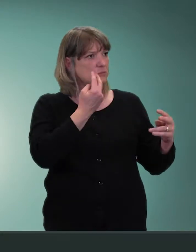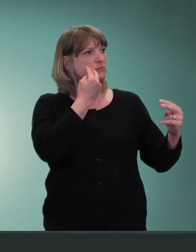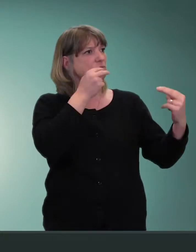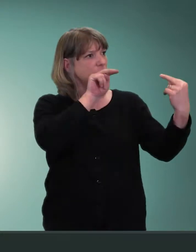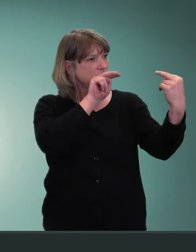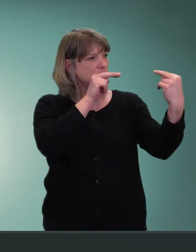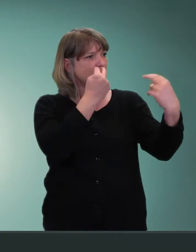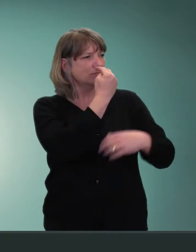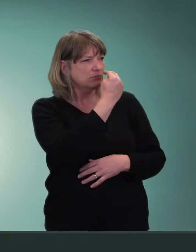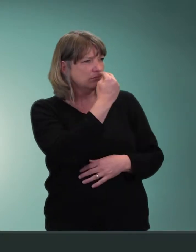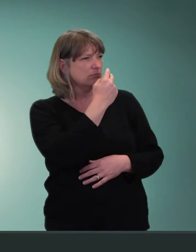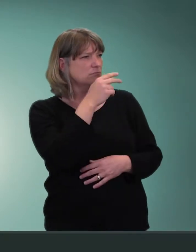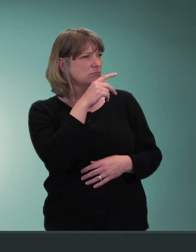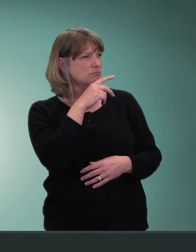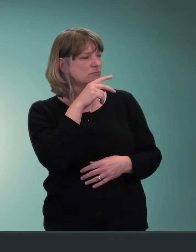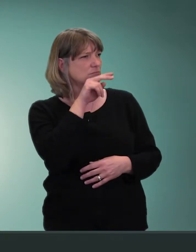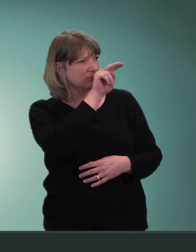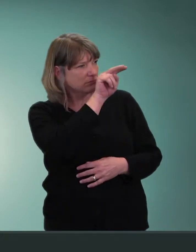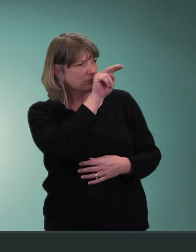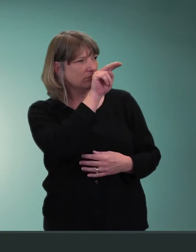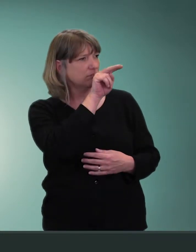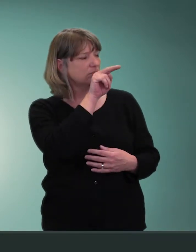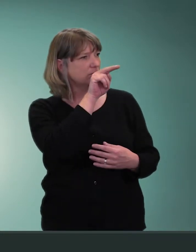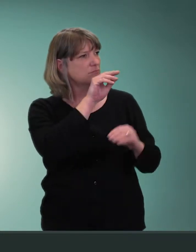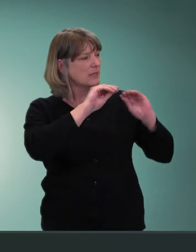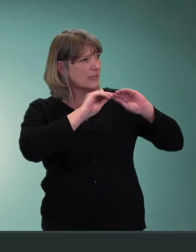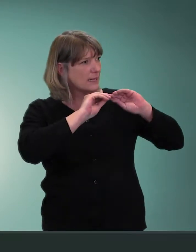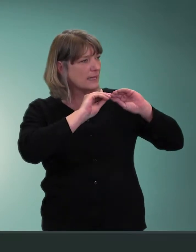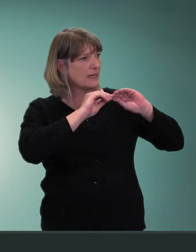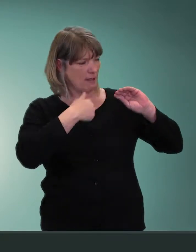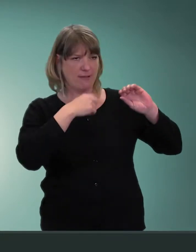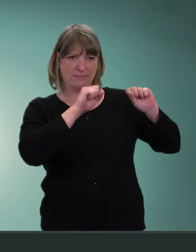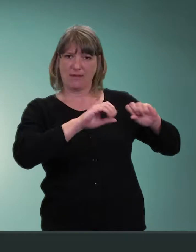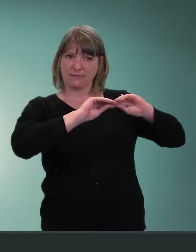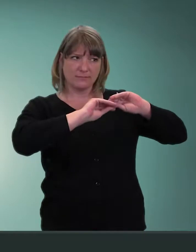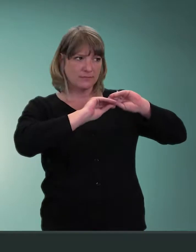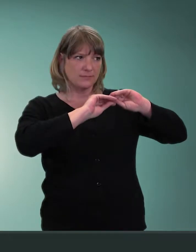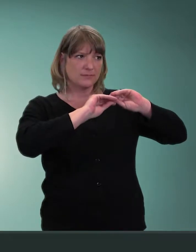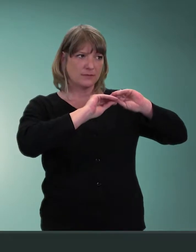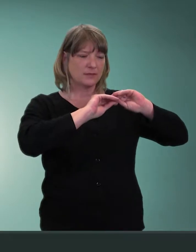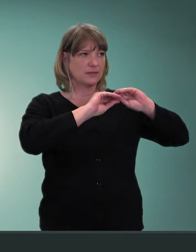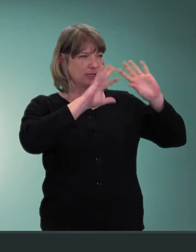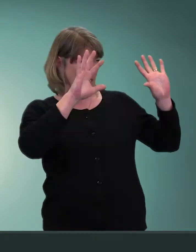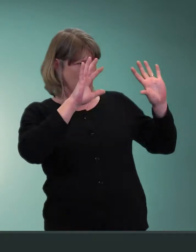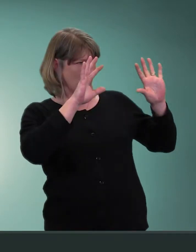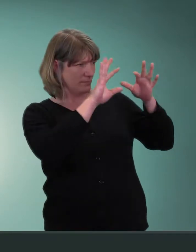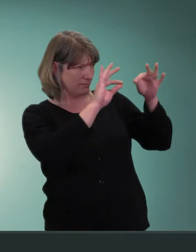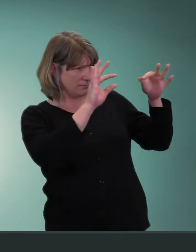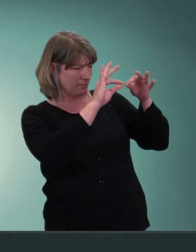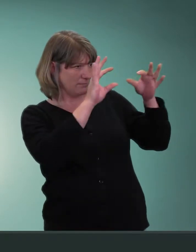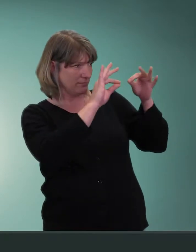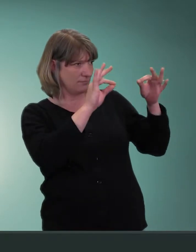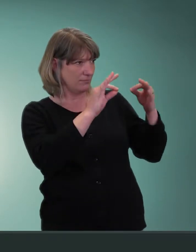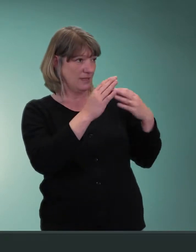I look at their lips, and I'm facing them, so that I can get a clear thought of what they're saying,